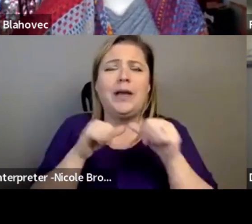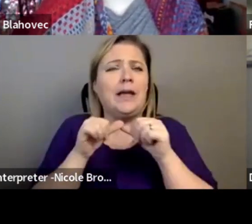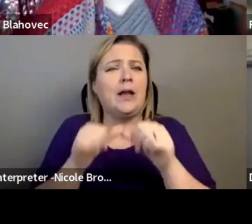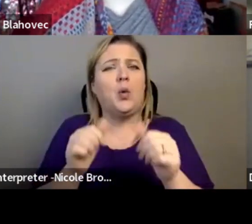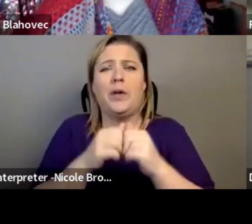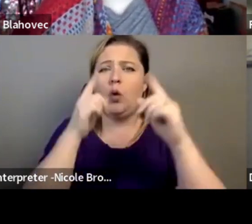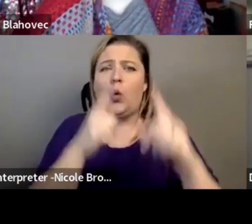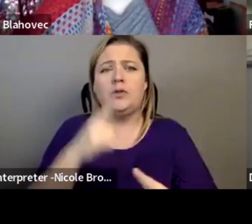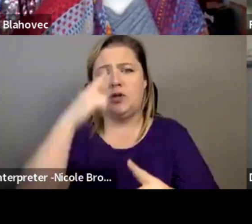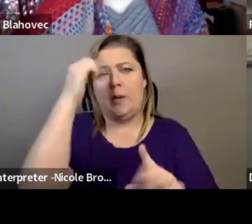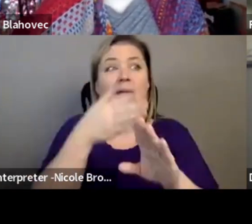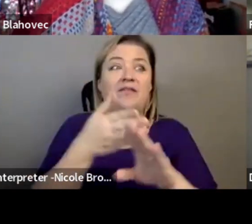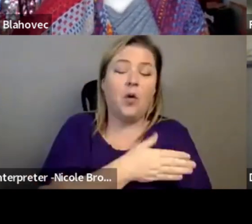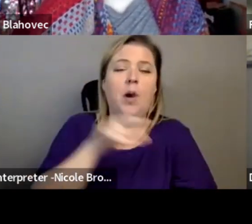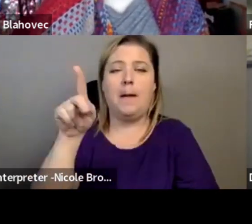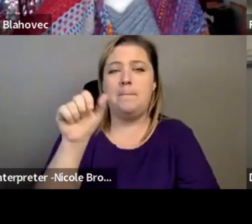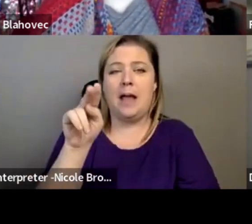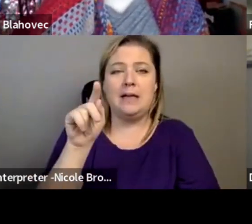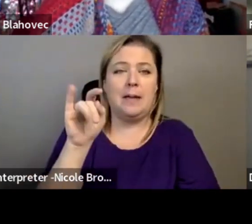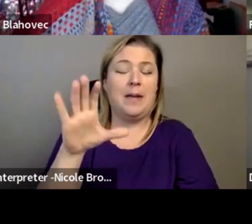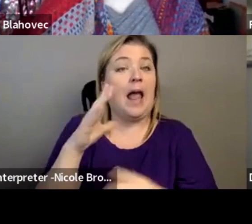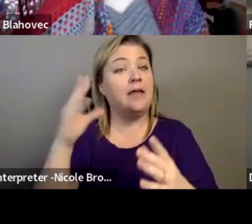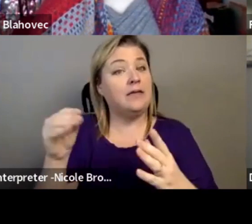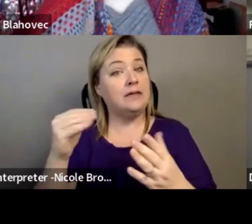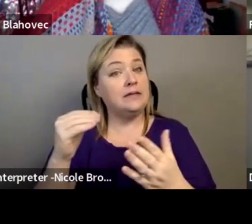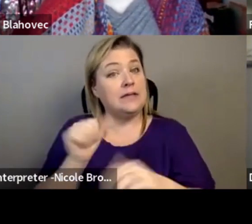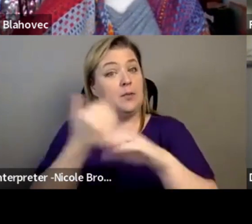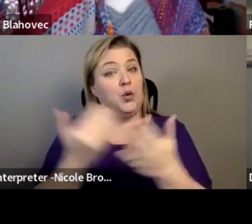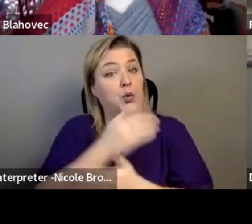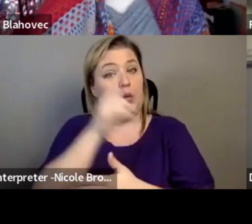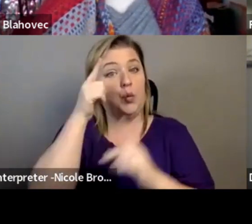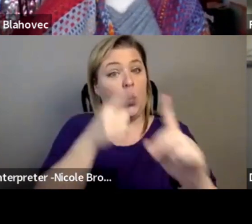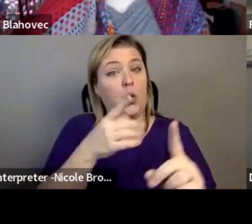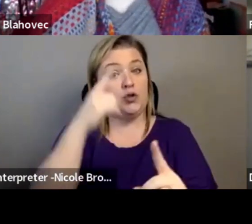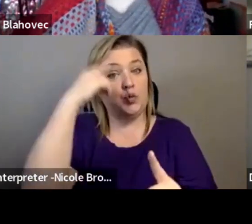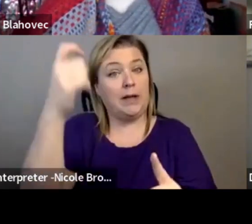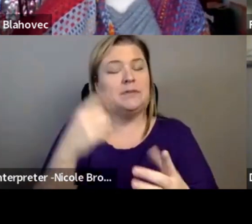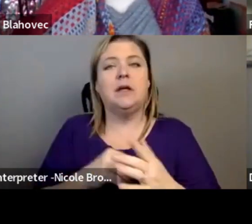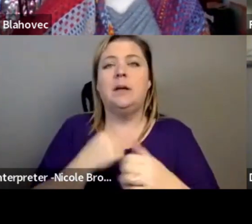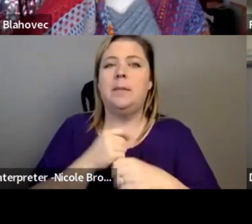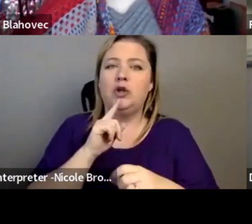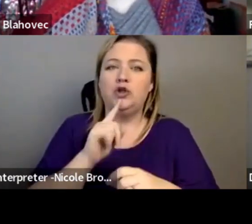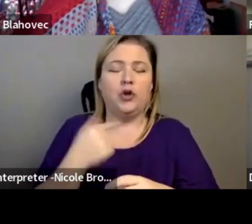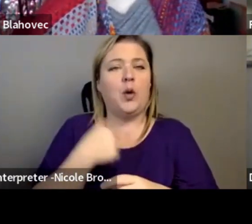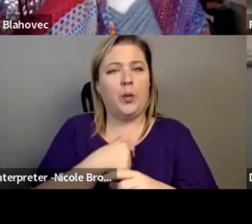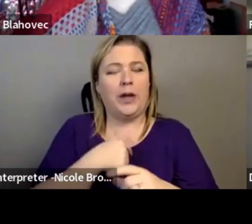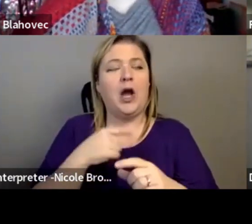have prior to the pandemic, as well as new goals and dreams, we now have to ensure that we are taking a step forward each day.